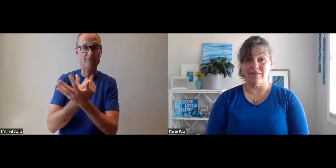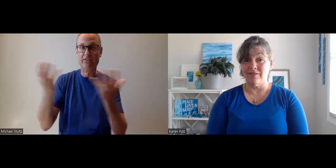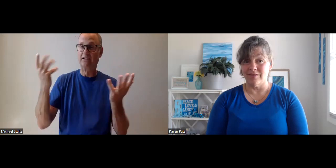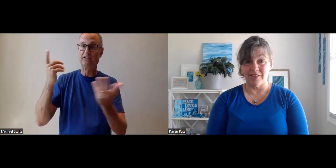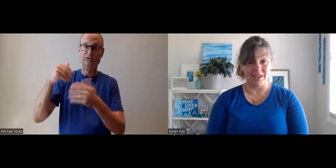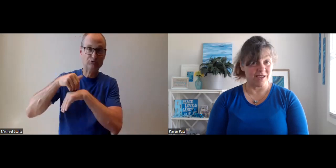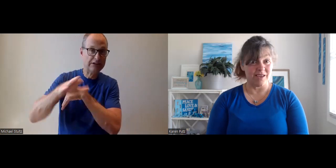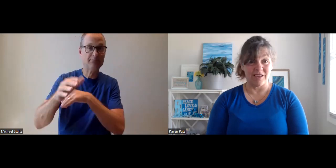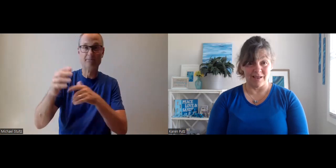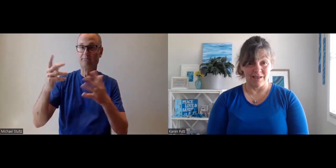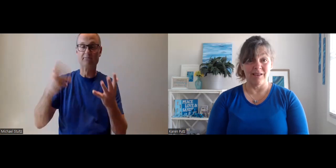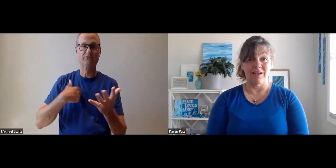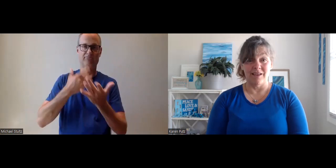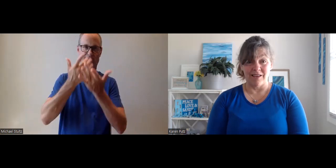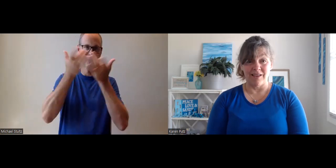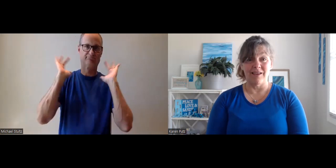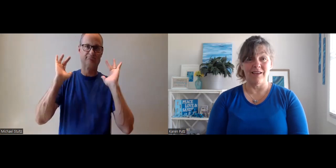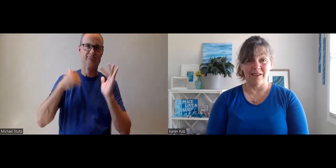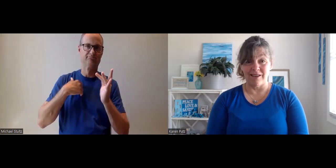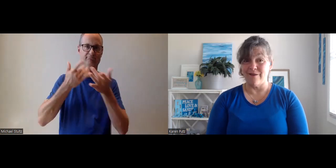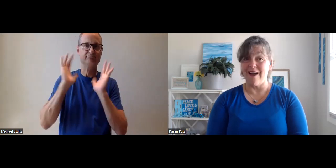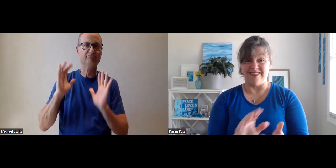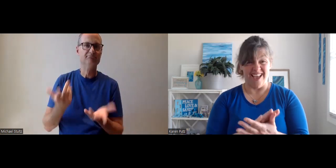there would be Smug Mug, my website, smugmug.com,